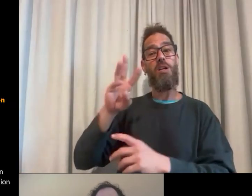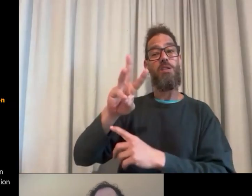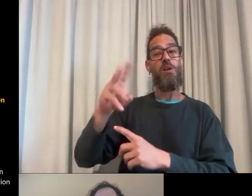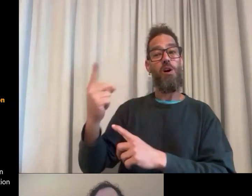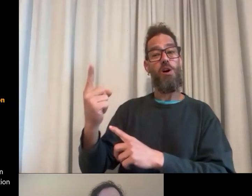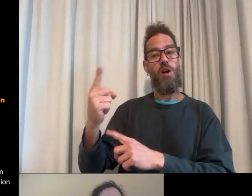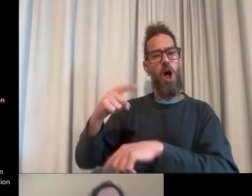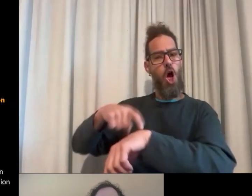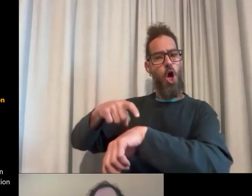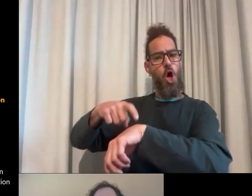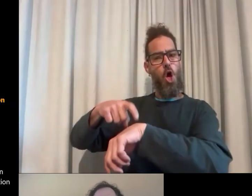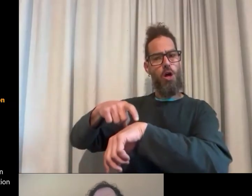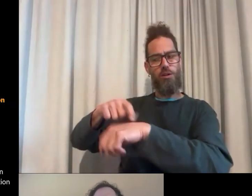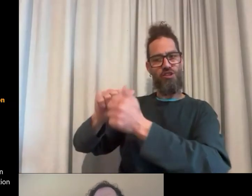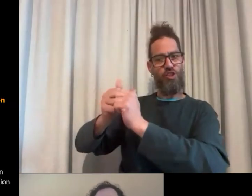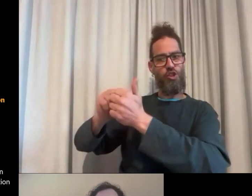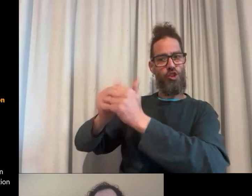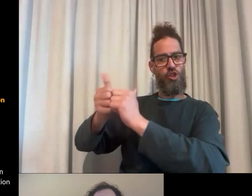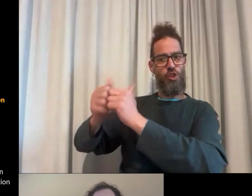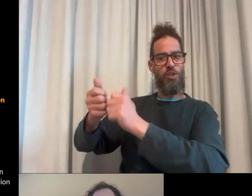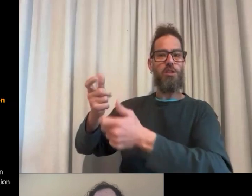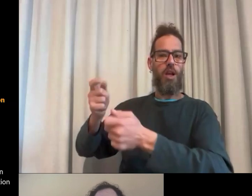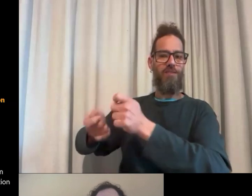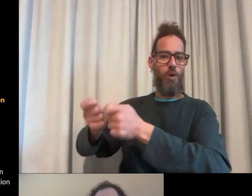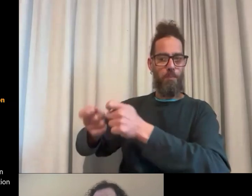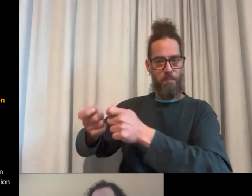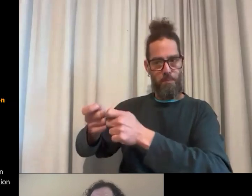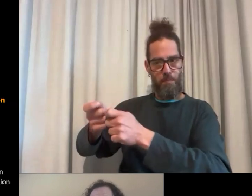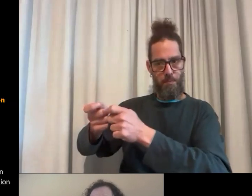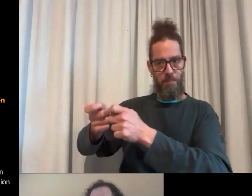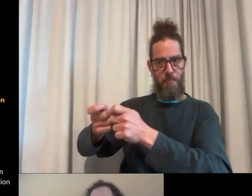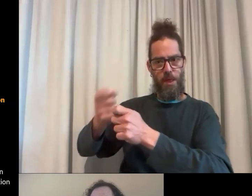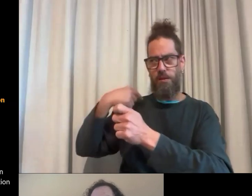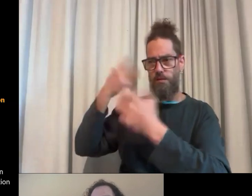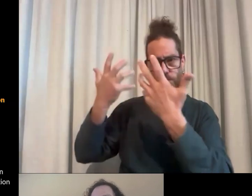a success criterion like 221, which is timing adjustable,